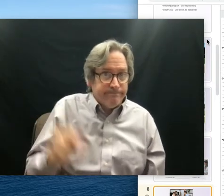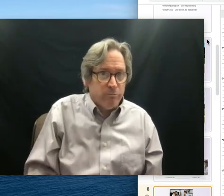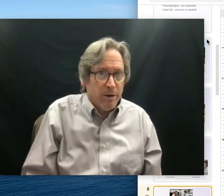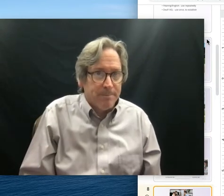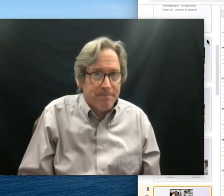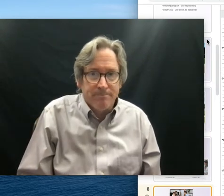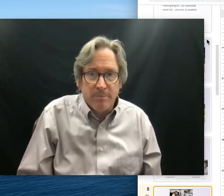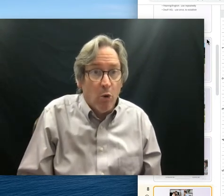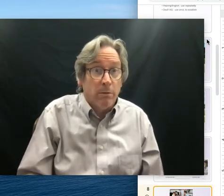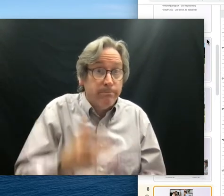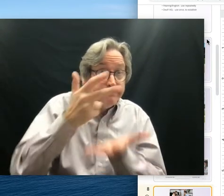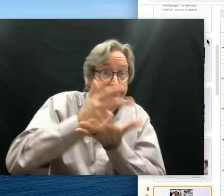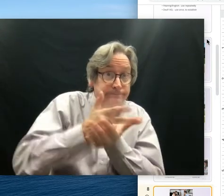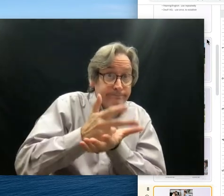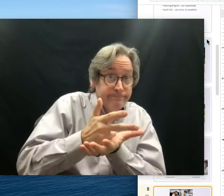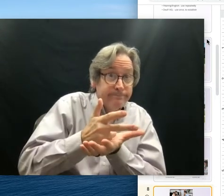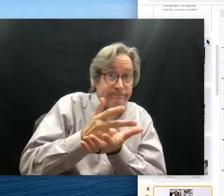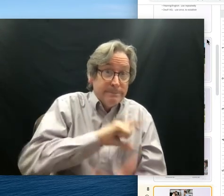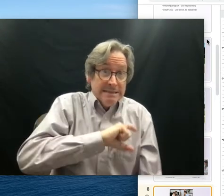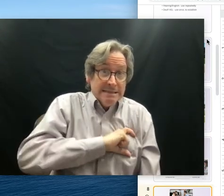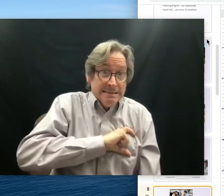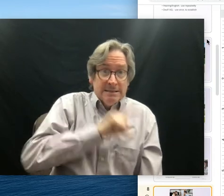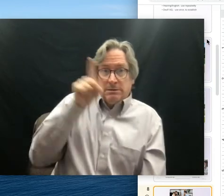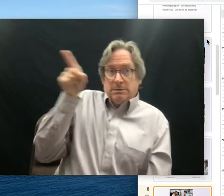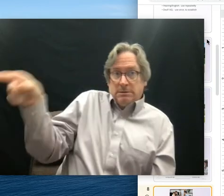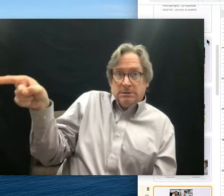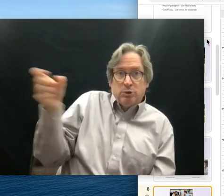right or